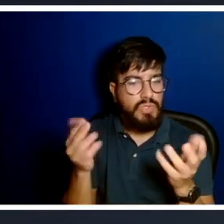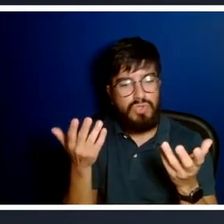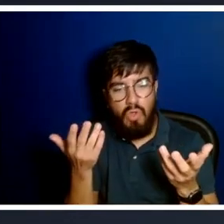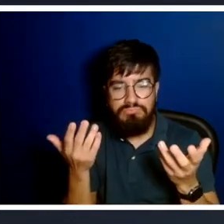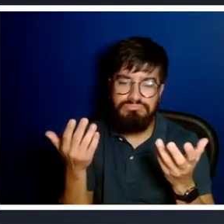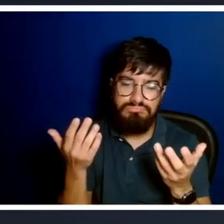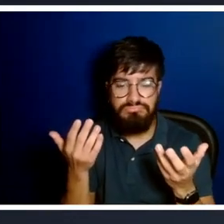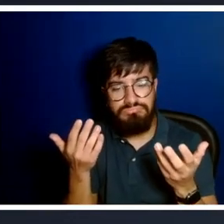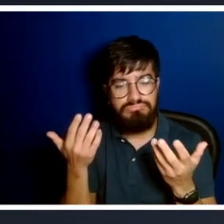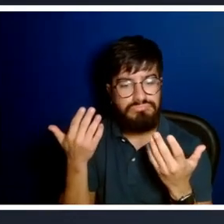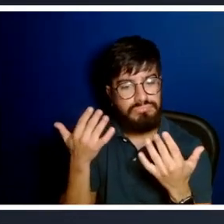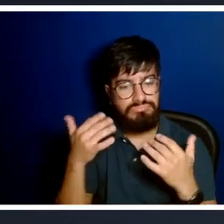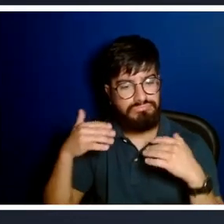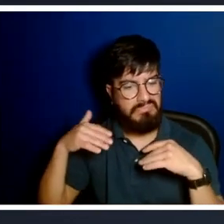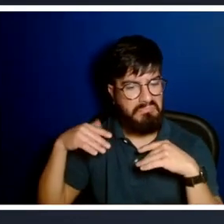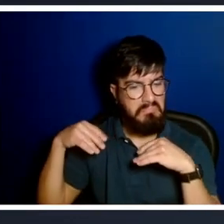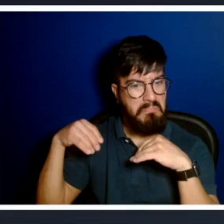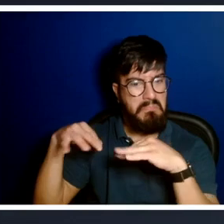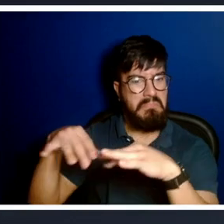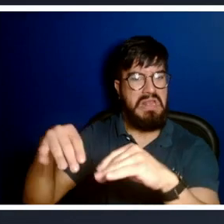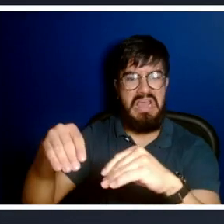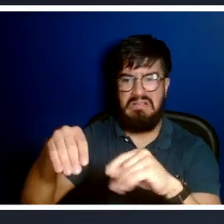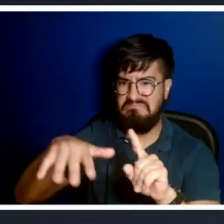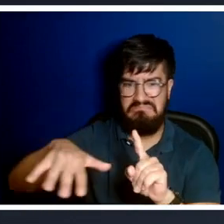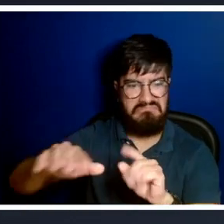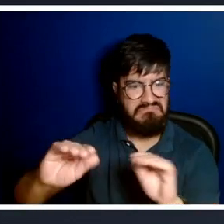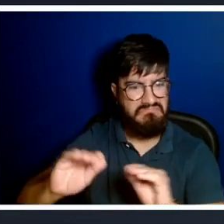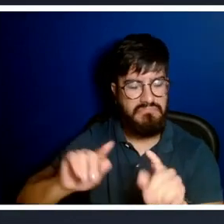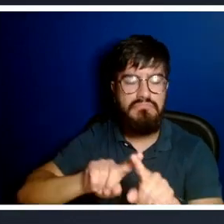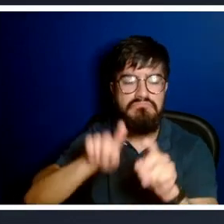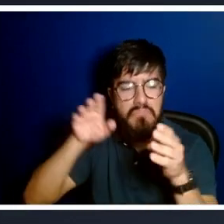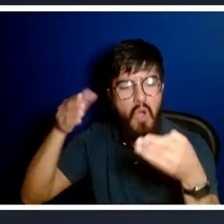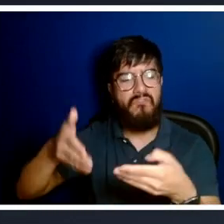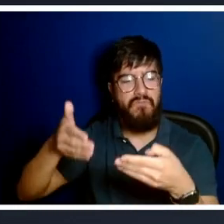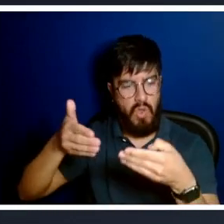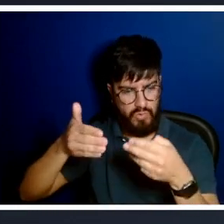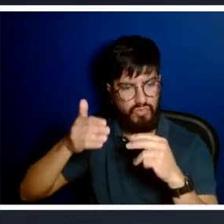It did mostly focus on the infrastructure that the students would use as part of that